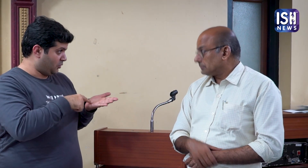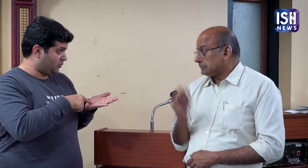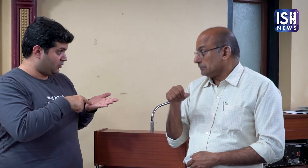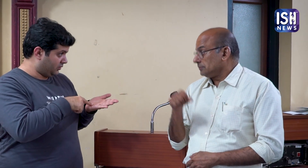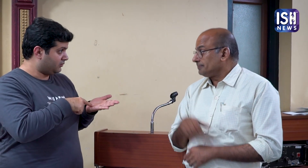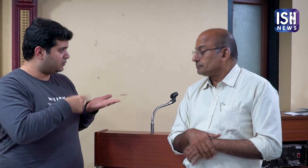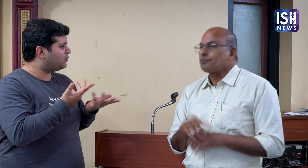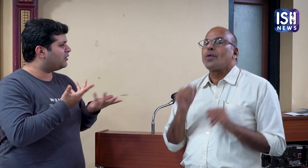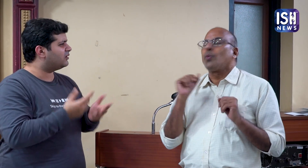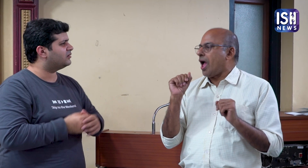Yes. Why?